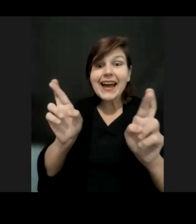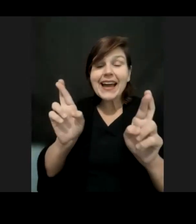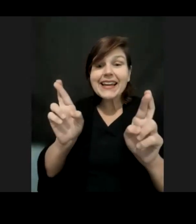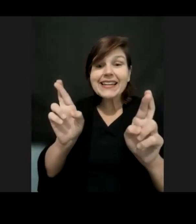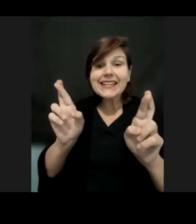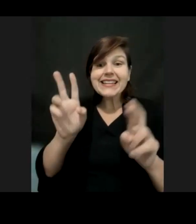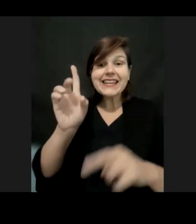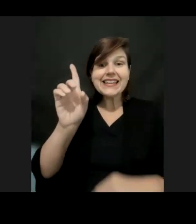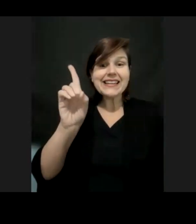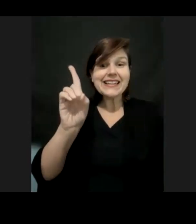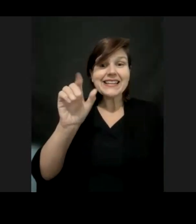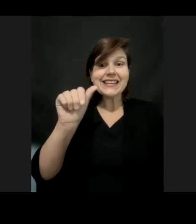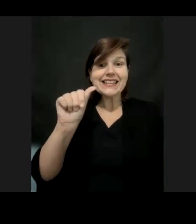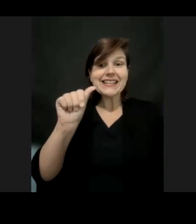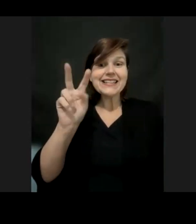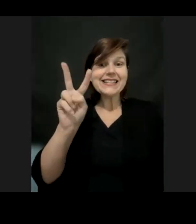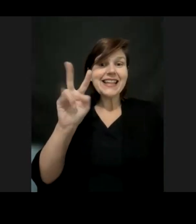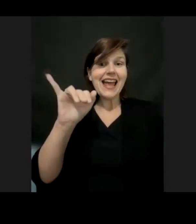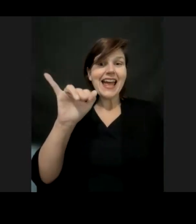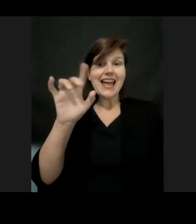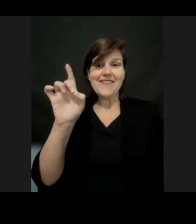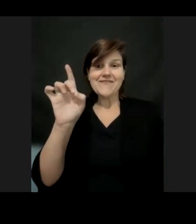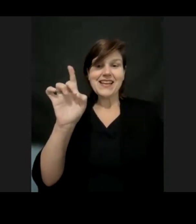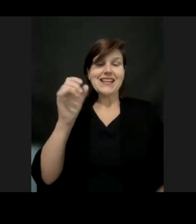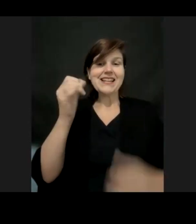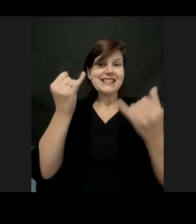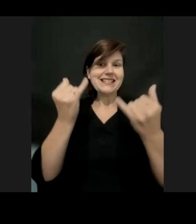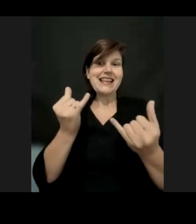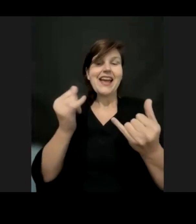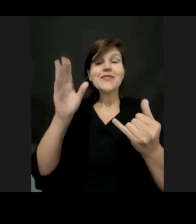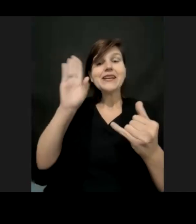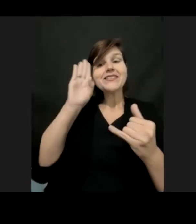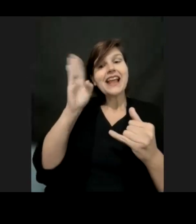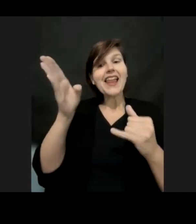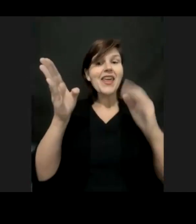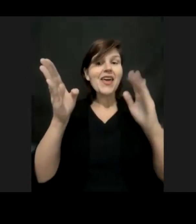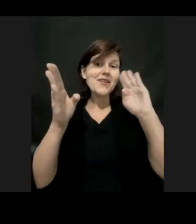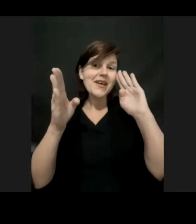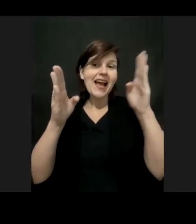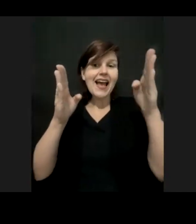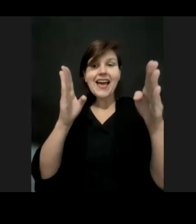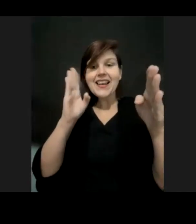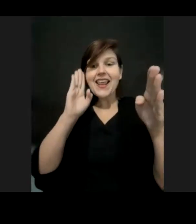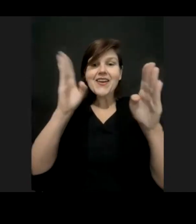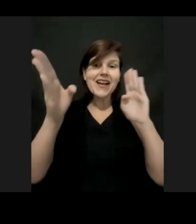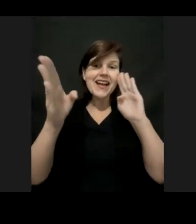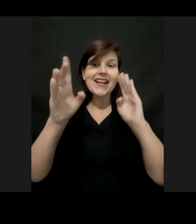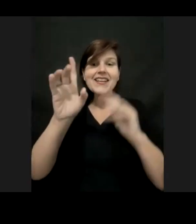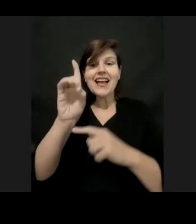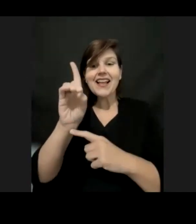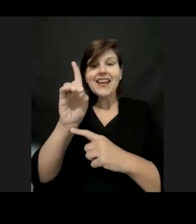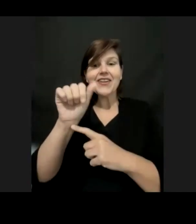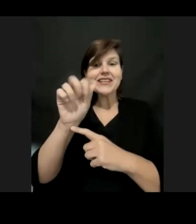We’re gonna take it away for you now. David, David, hello, David.